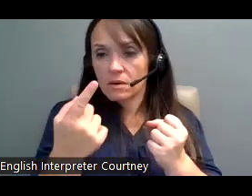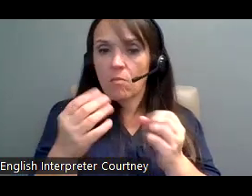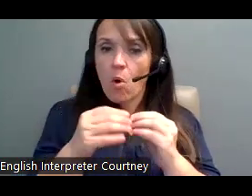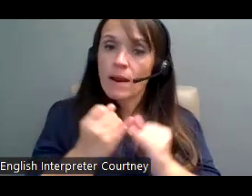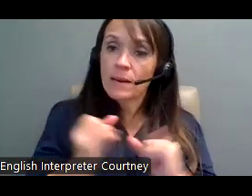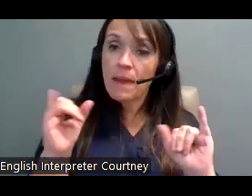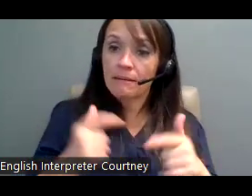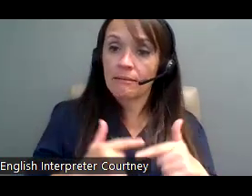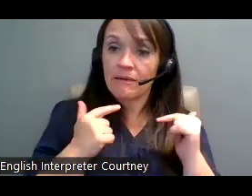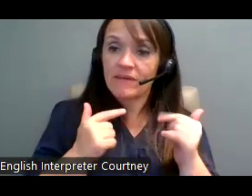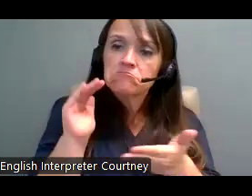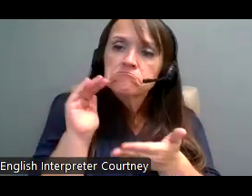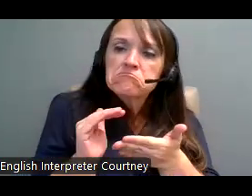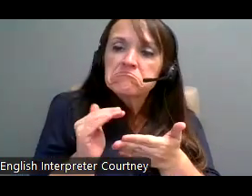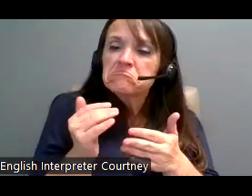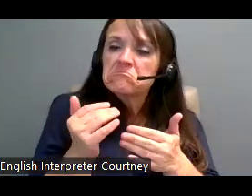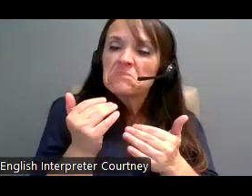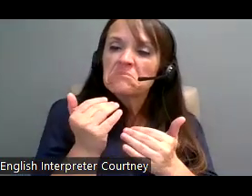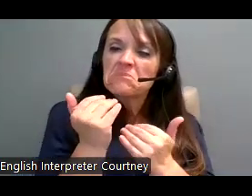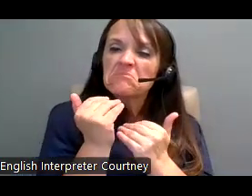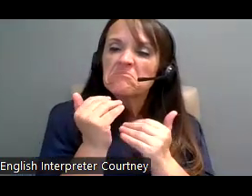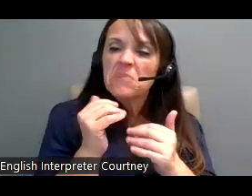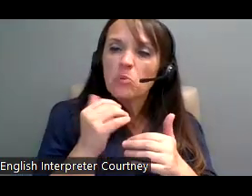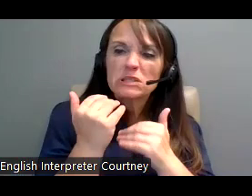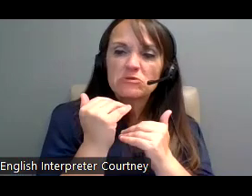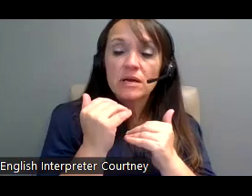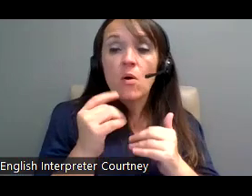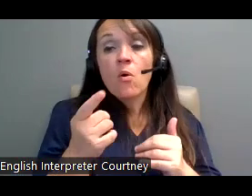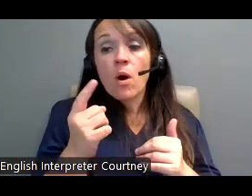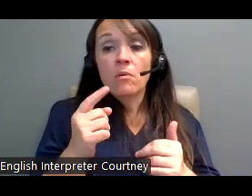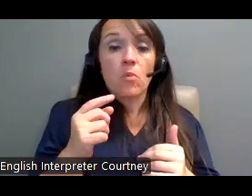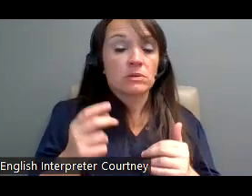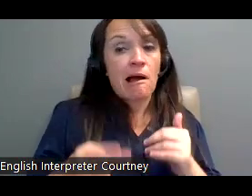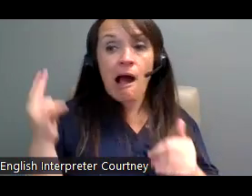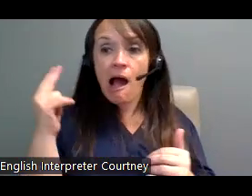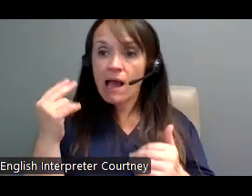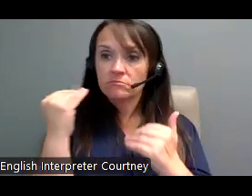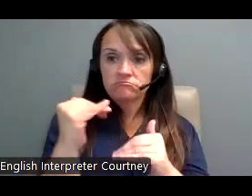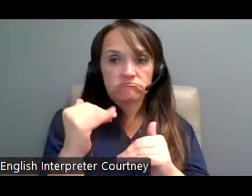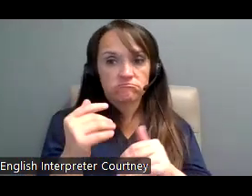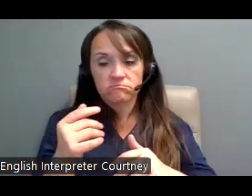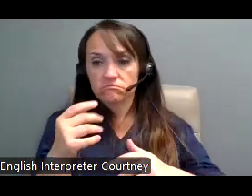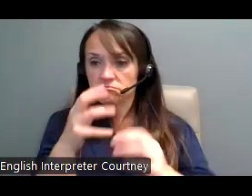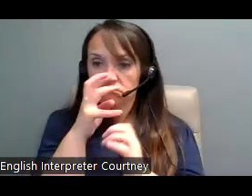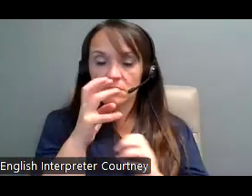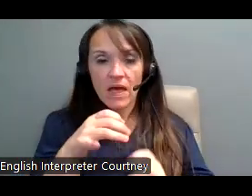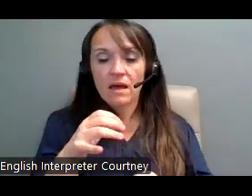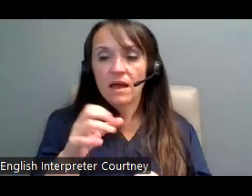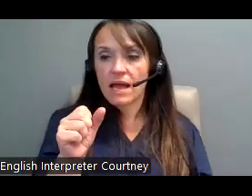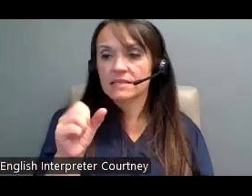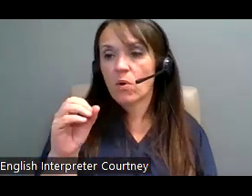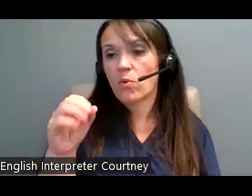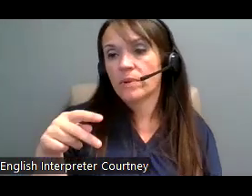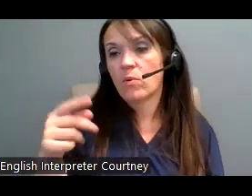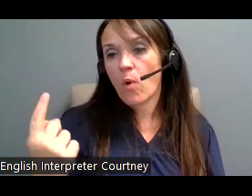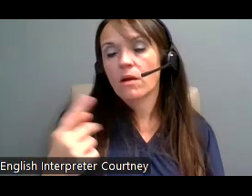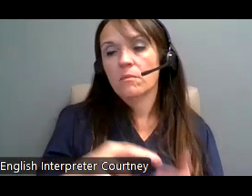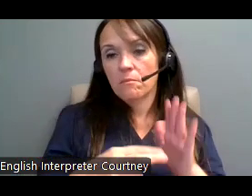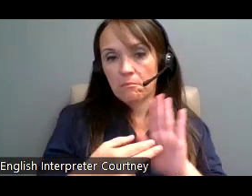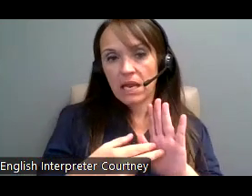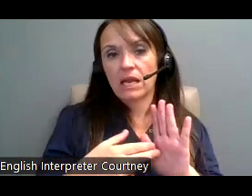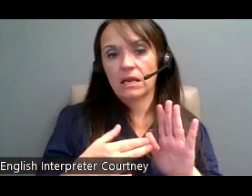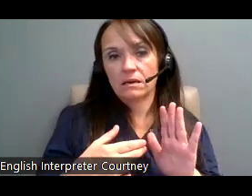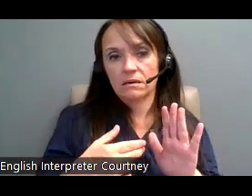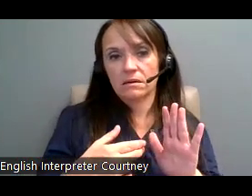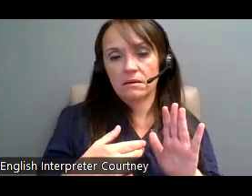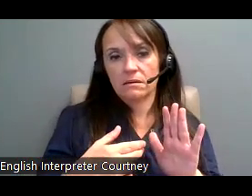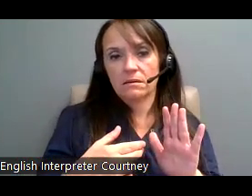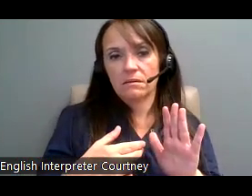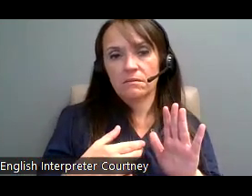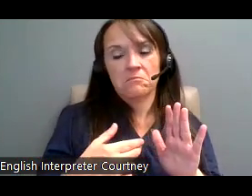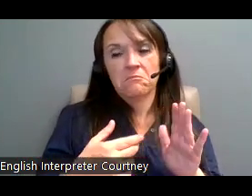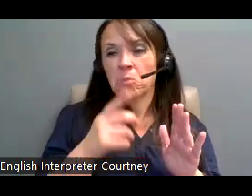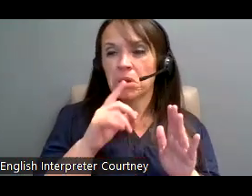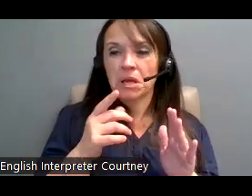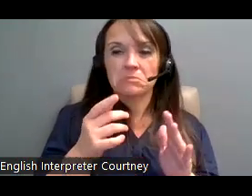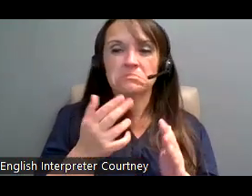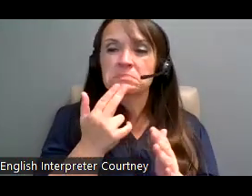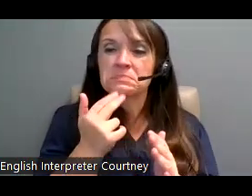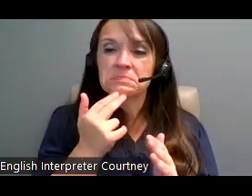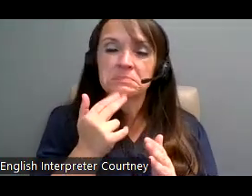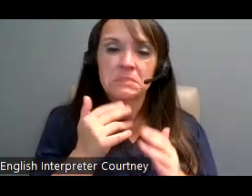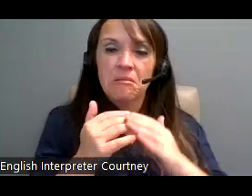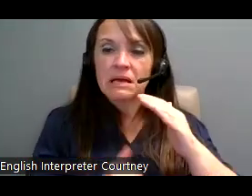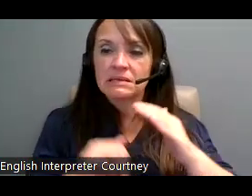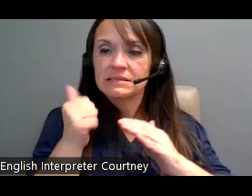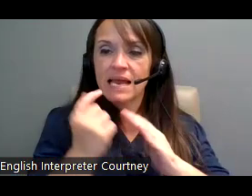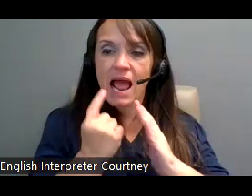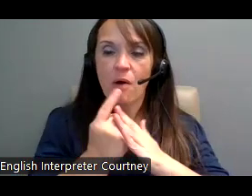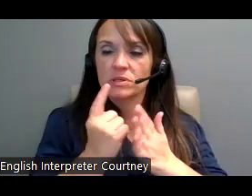least restrictive services would be SLP1. That would be someone checking on them say less than 10 hours per week, the biggest component of